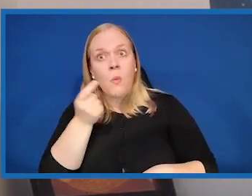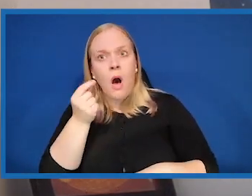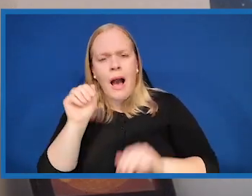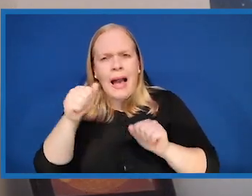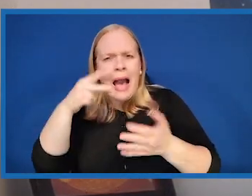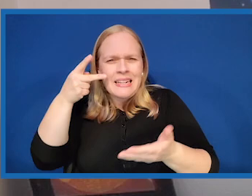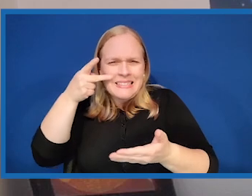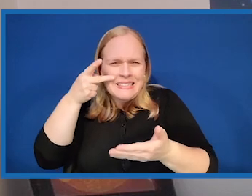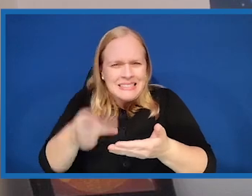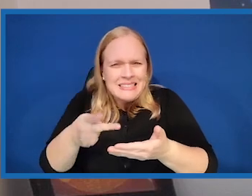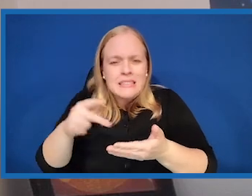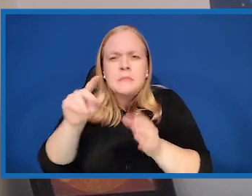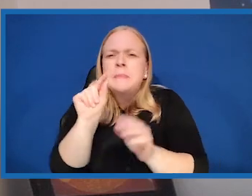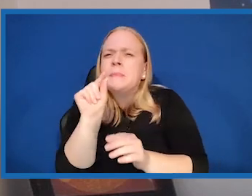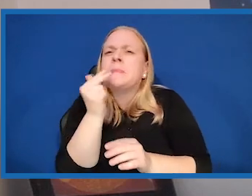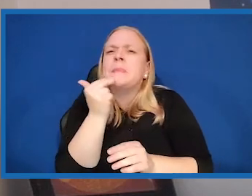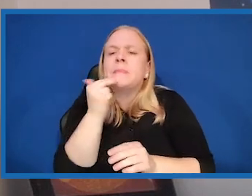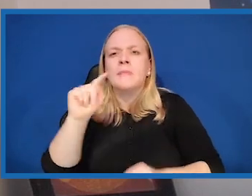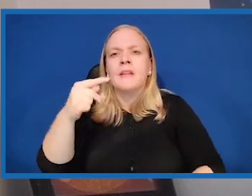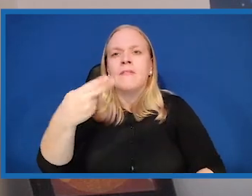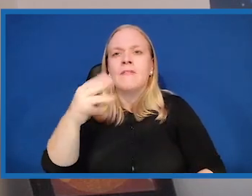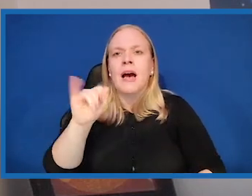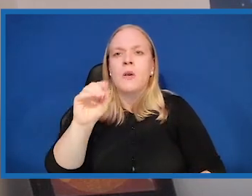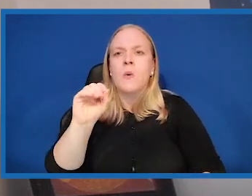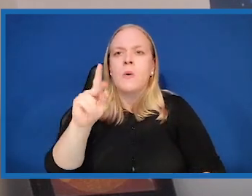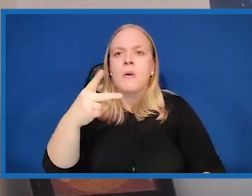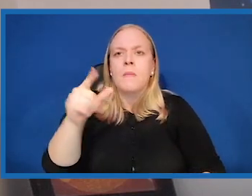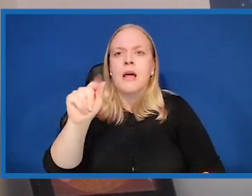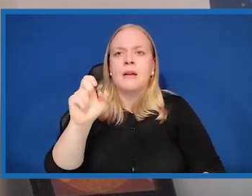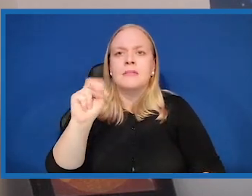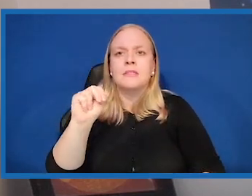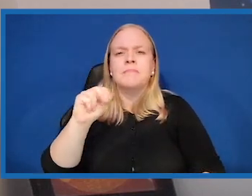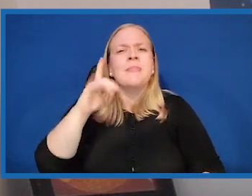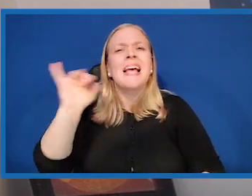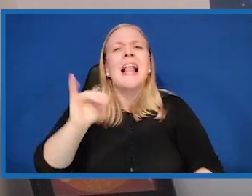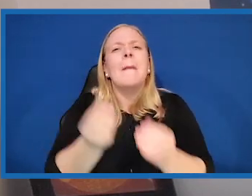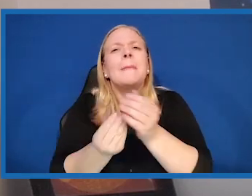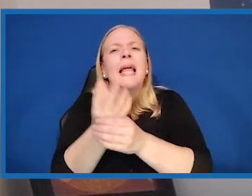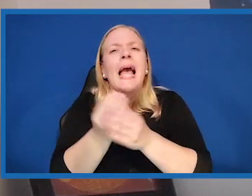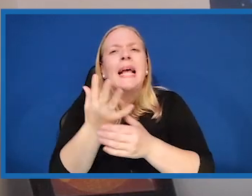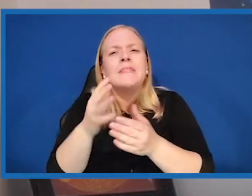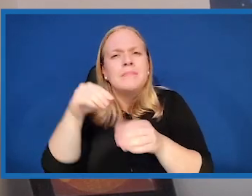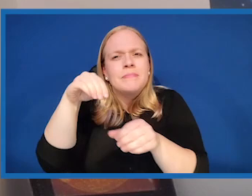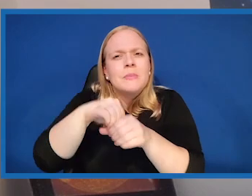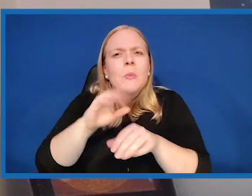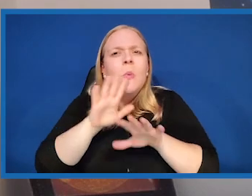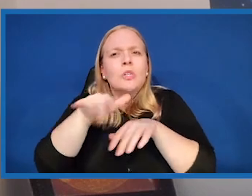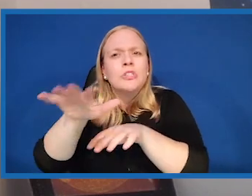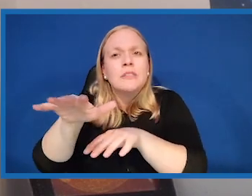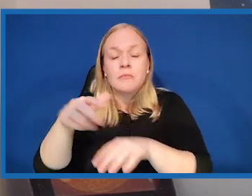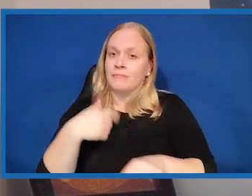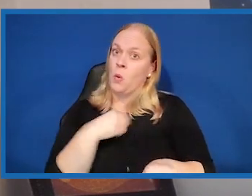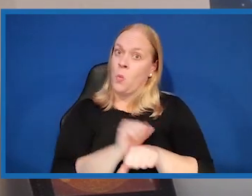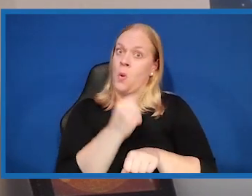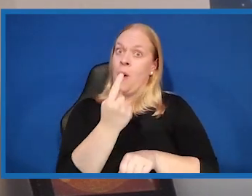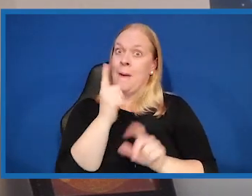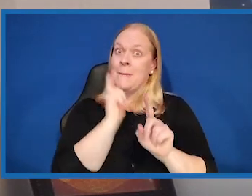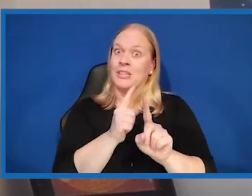WHICH ARE LIKE TEENY TINY PLANT-LIKE ORGANISMS IN THE OCEAN. AND I'M WORKING ON ONE OF THESE MISSIONS, UM, THAT'S GONNA BE LAUNCHED IN A COUPLE YEARS, CALLED PACE,